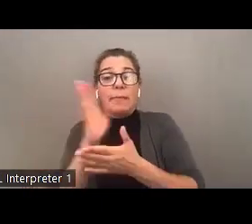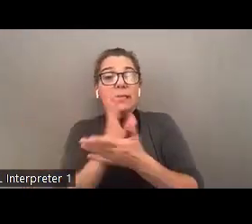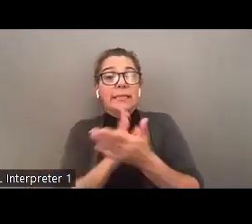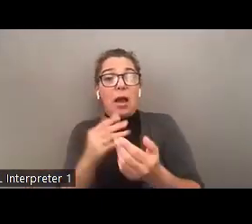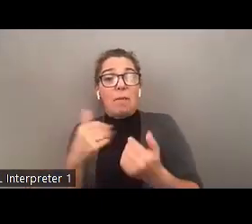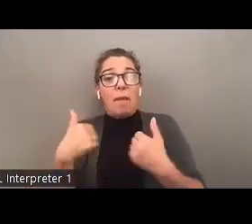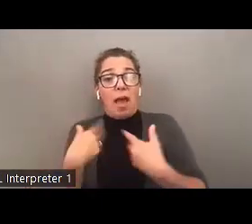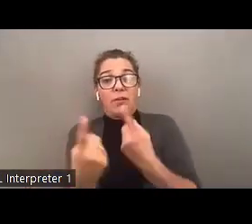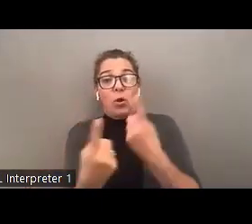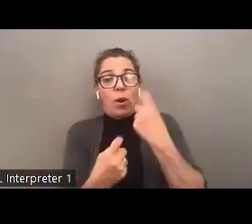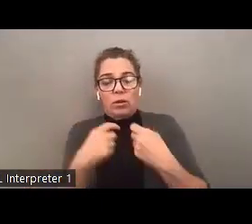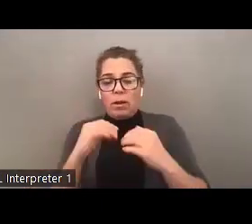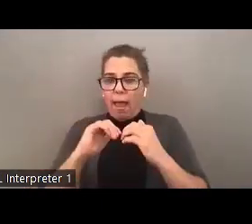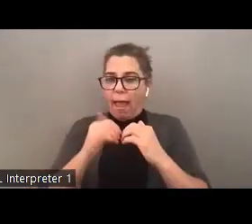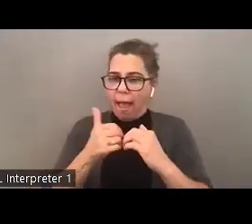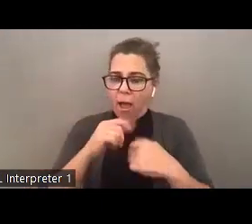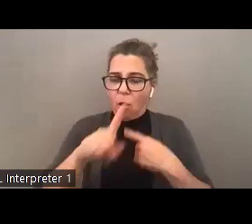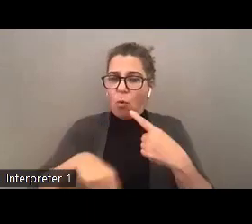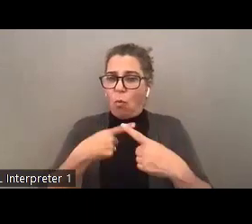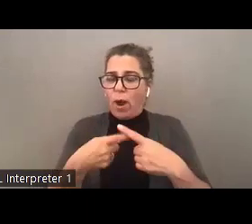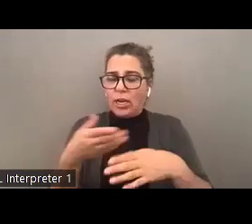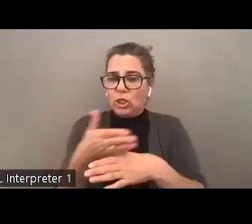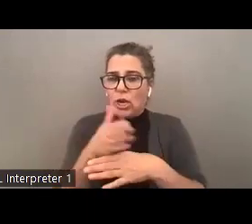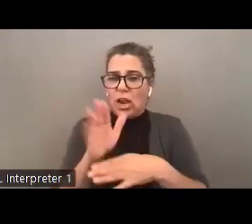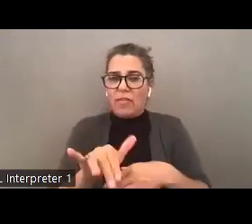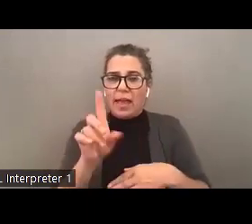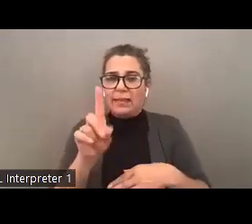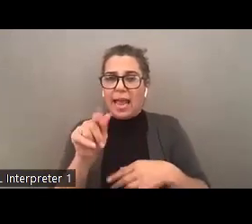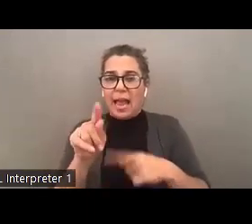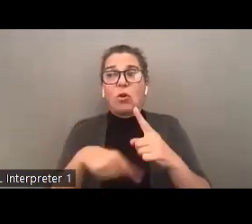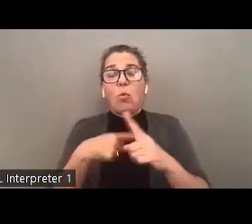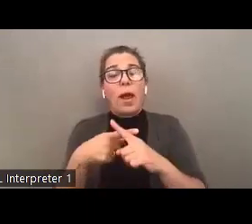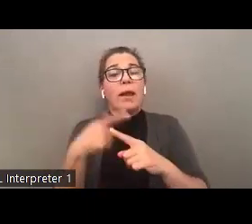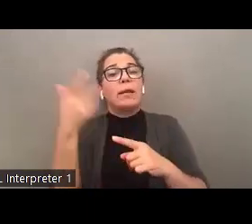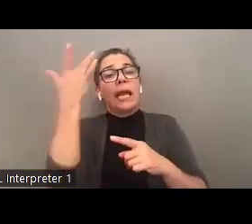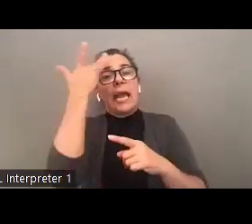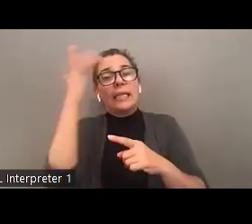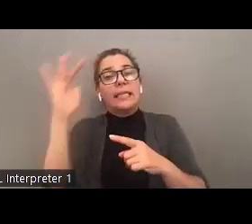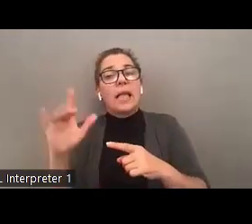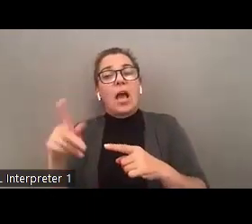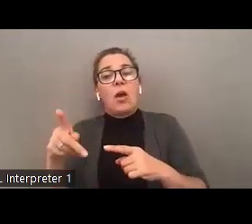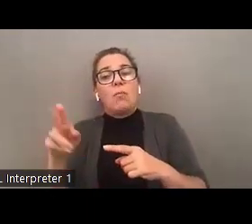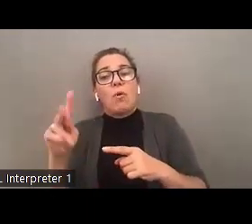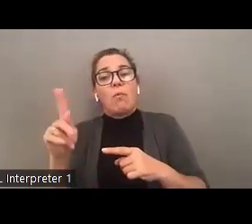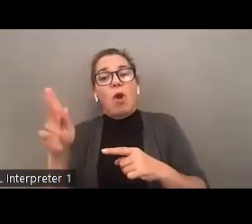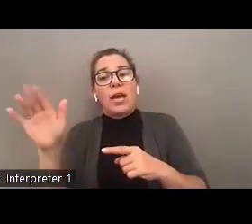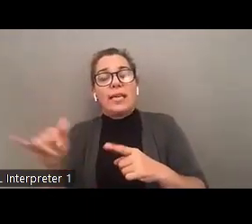and when to share scientific data when there are intellectual property or proprietary considerations.